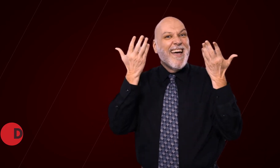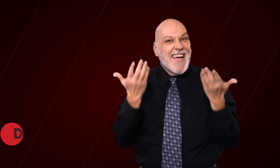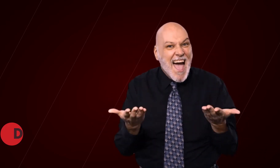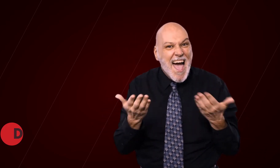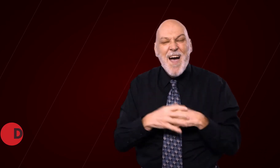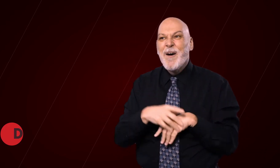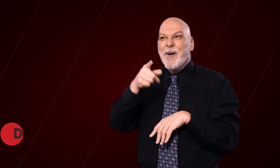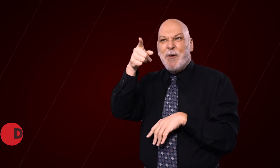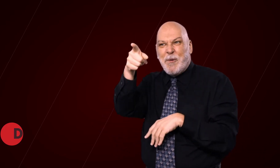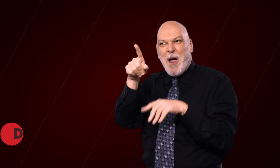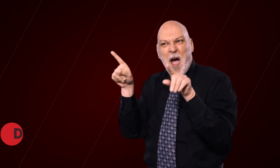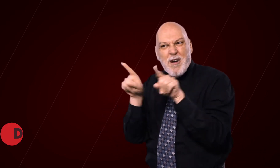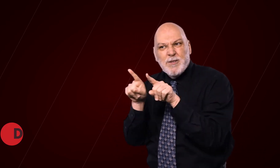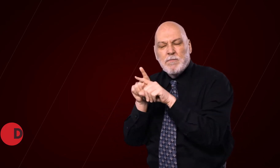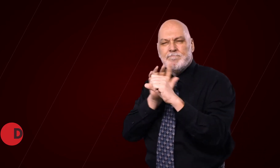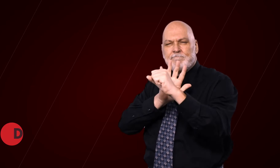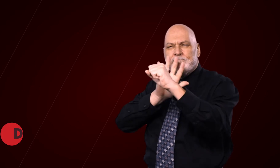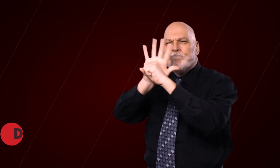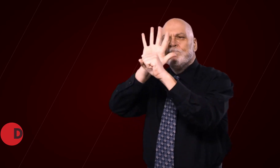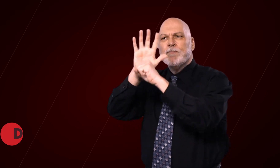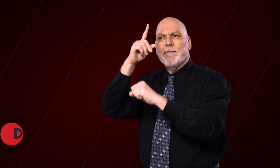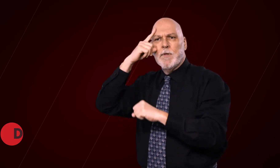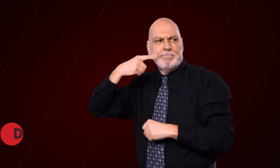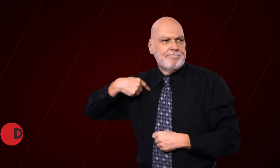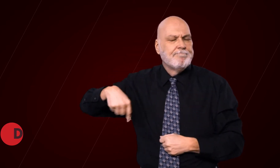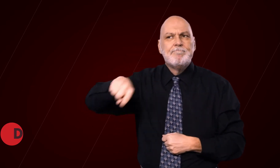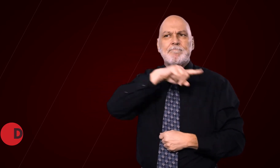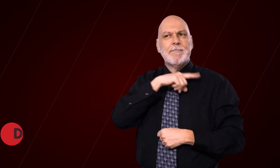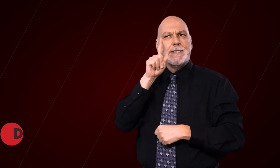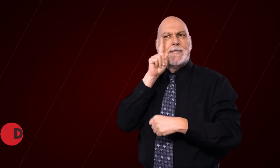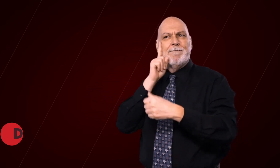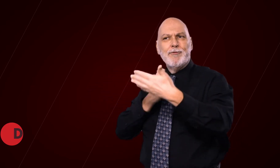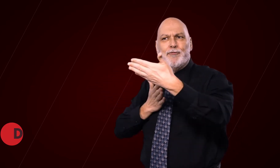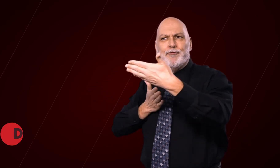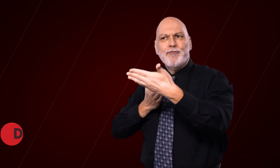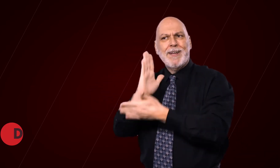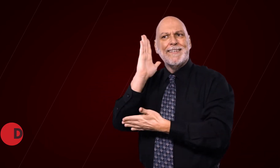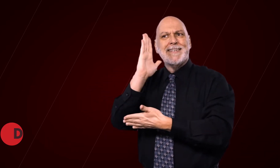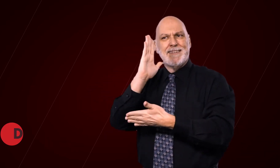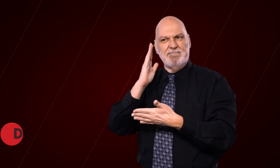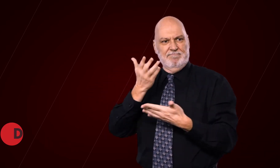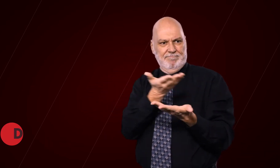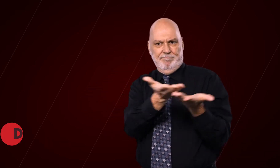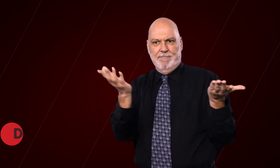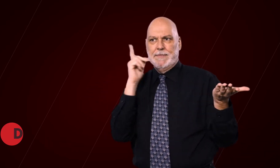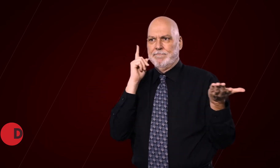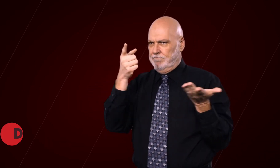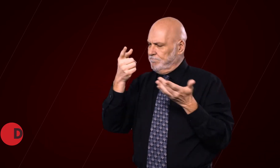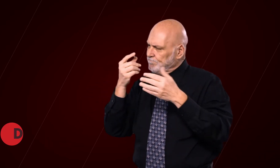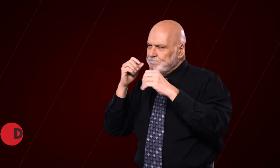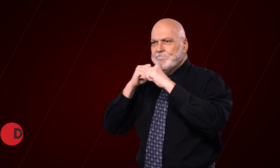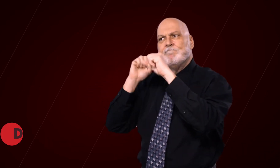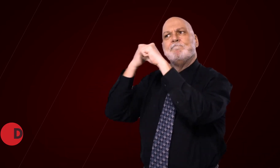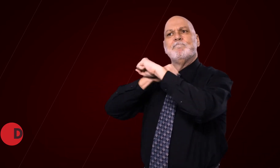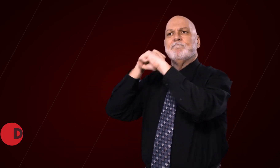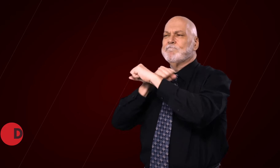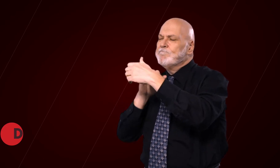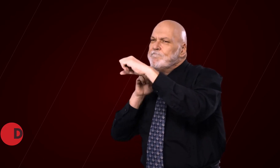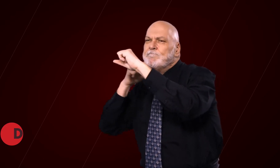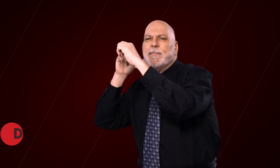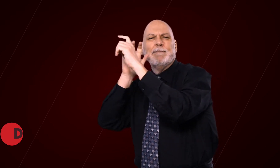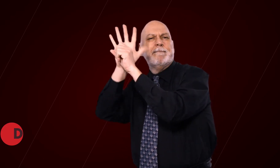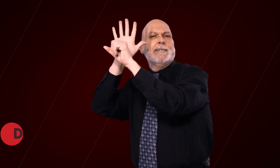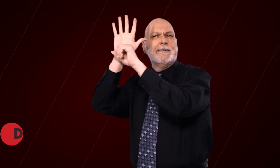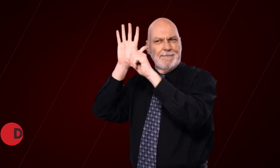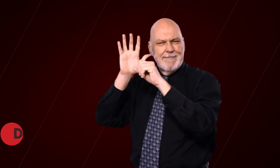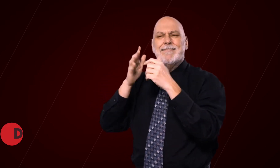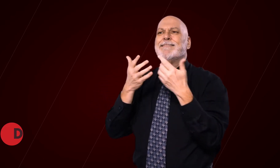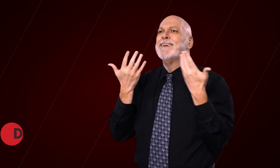You also advocate for the rights of Deaf people.